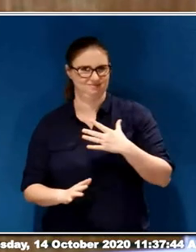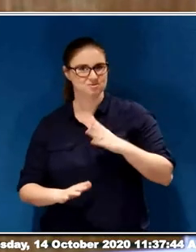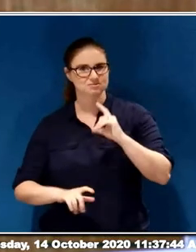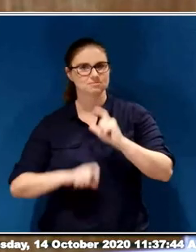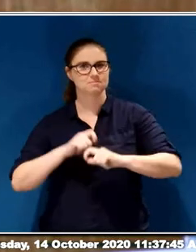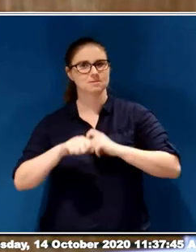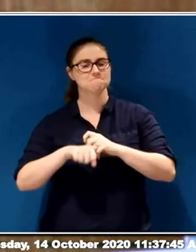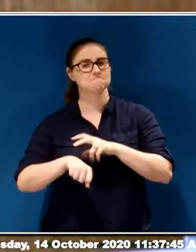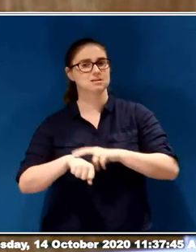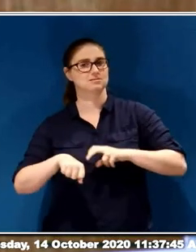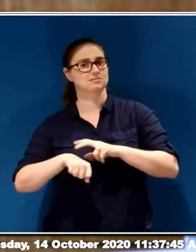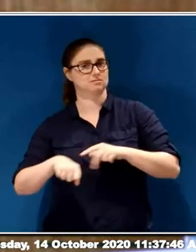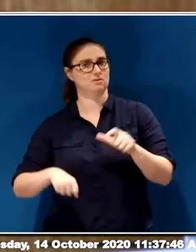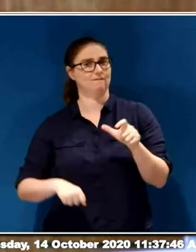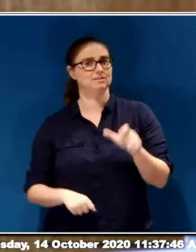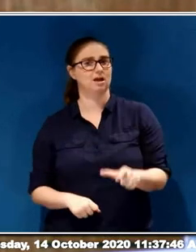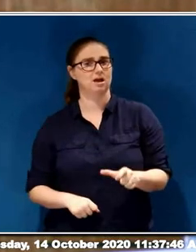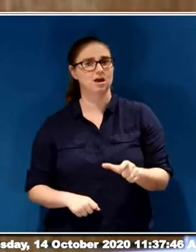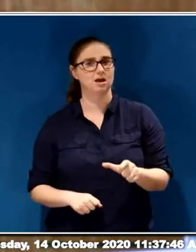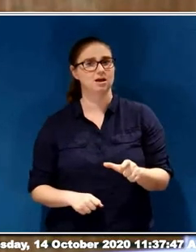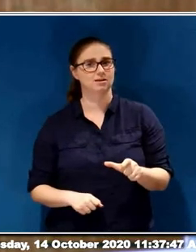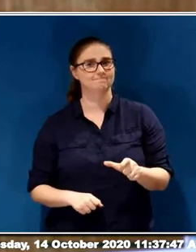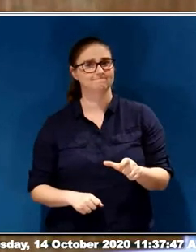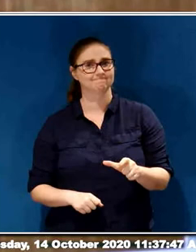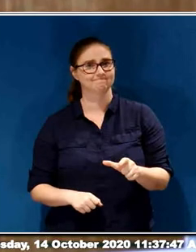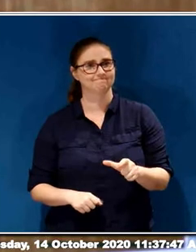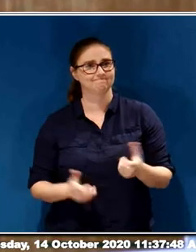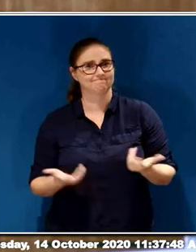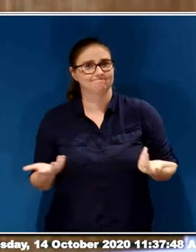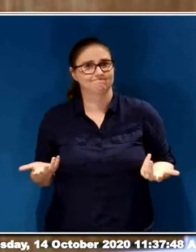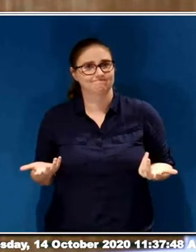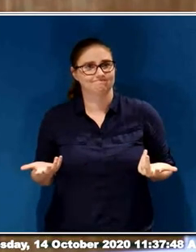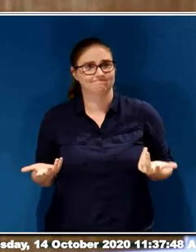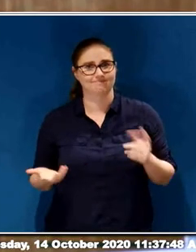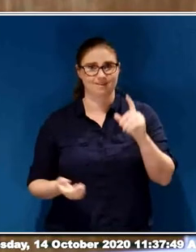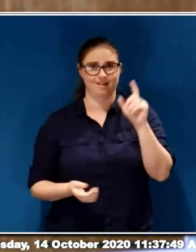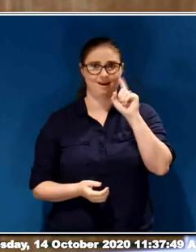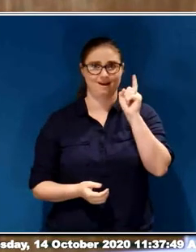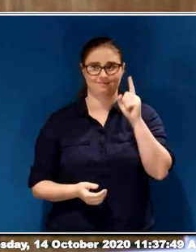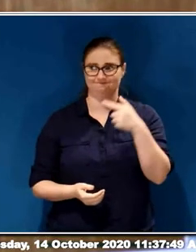He's now left not having even finished his Year 10 education